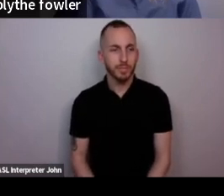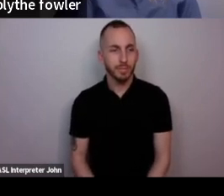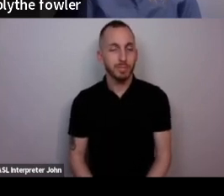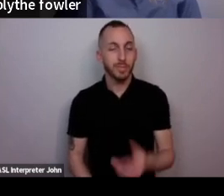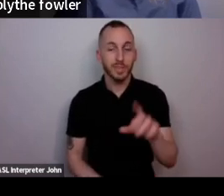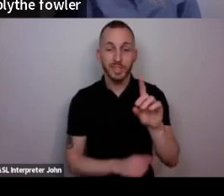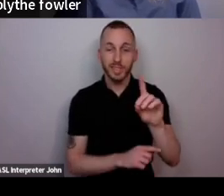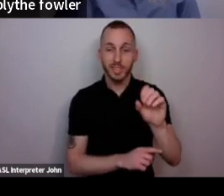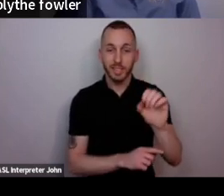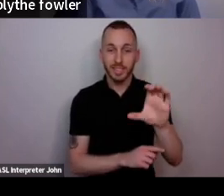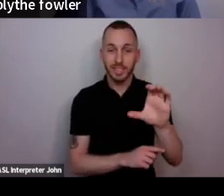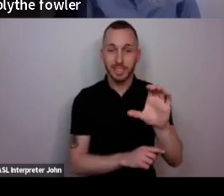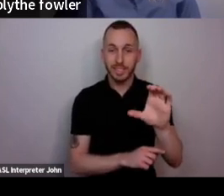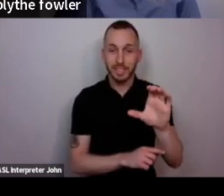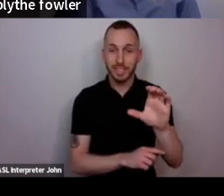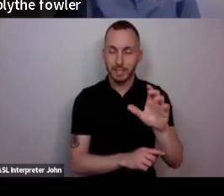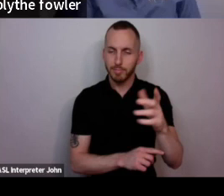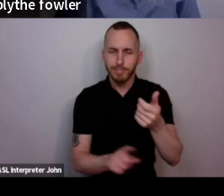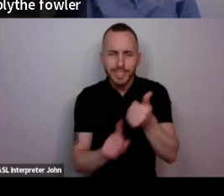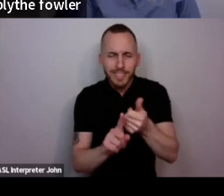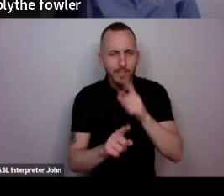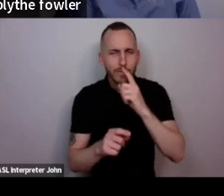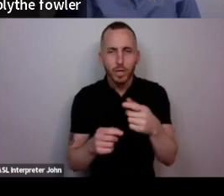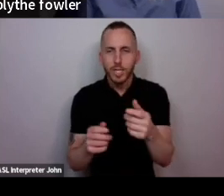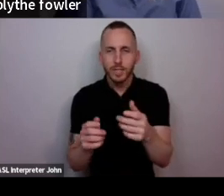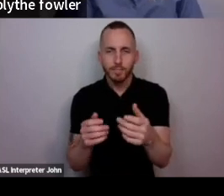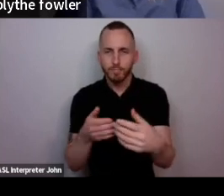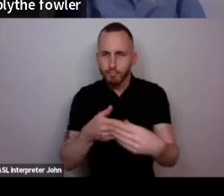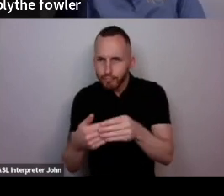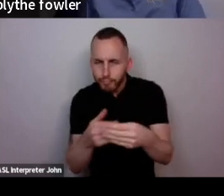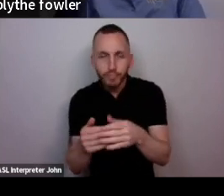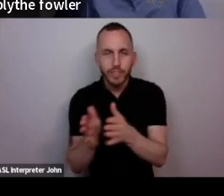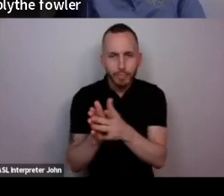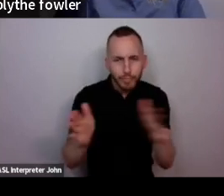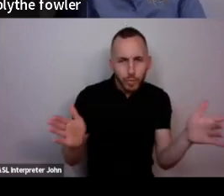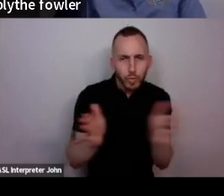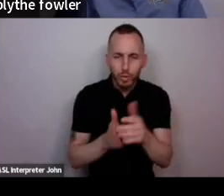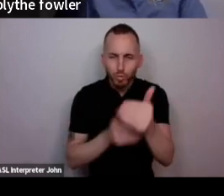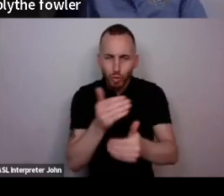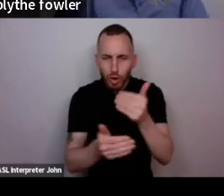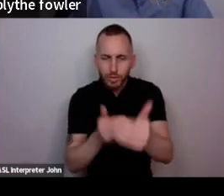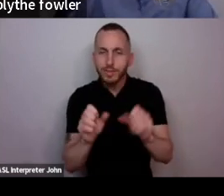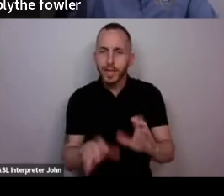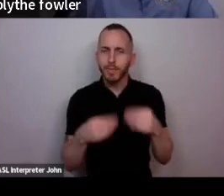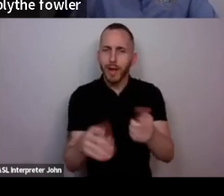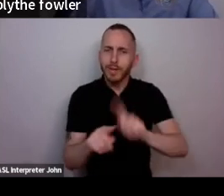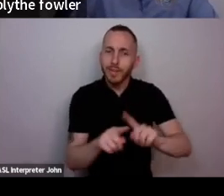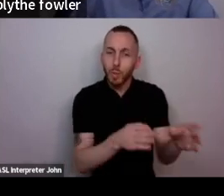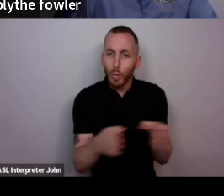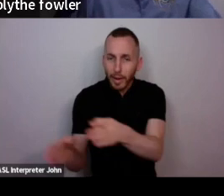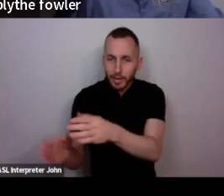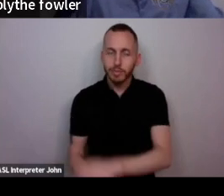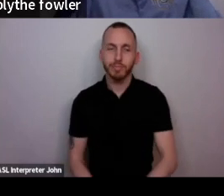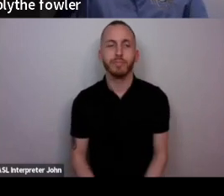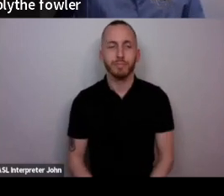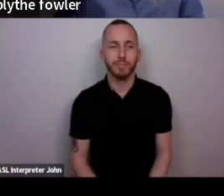is a fluid, creative process, delivered in many different ways across the disaster cycle.